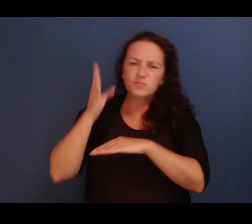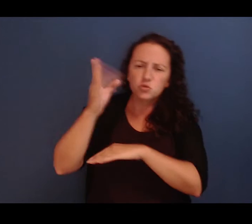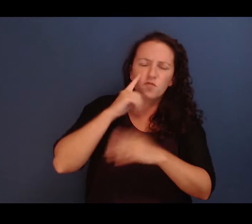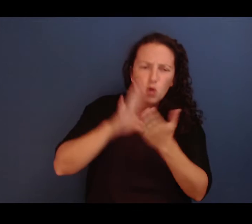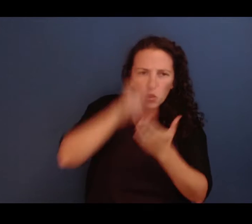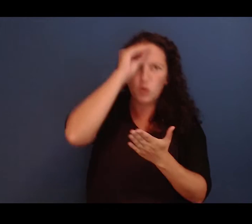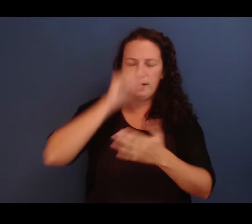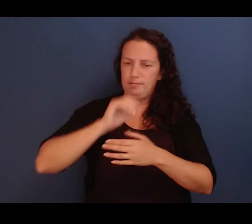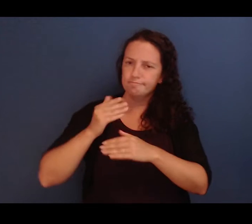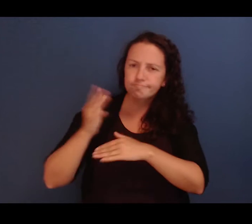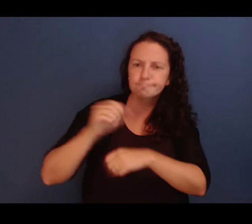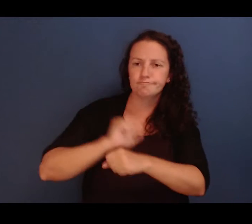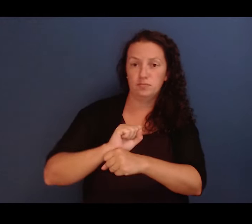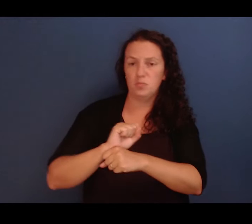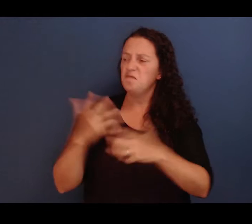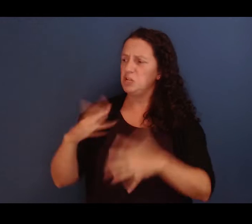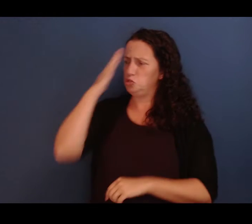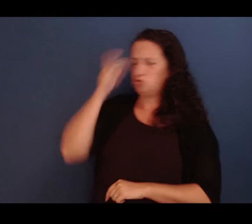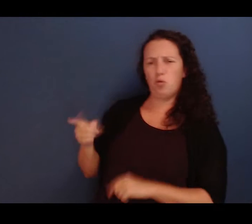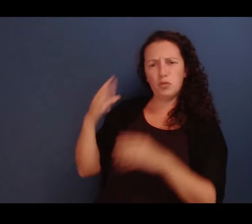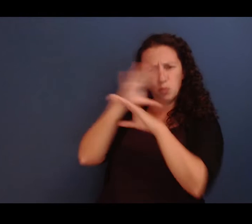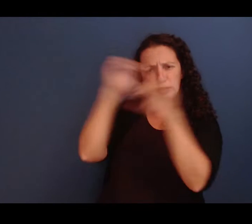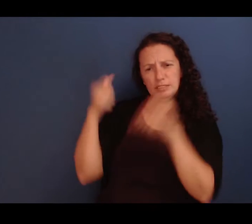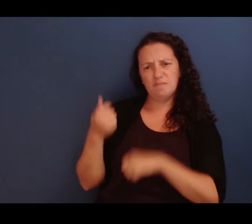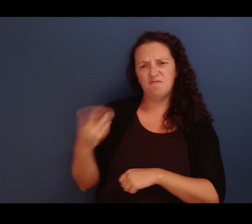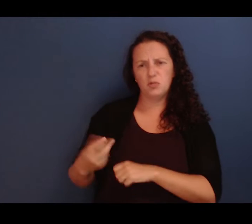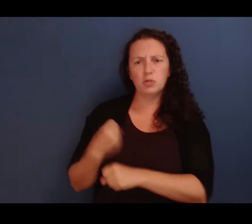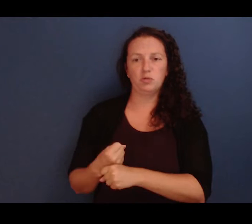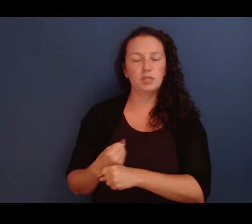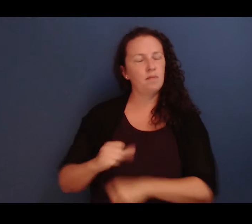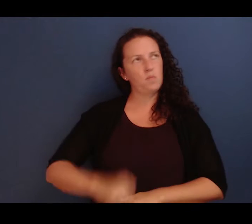I’ve known President Mitsui for a few years now. I’ve been proud to work alongside him,